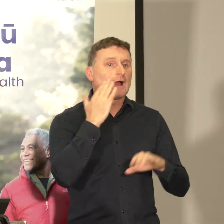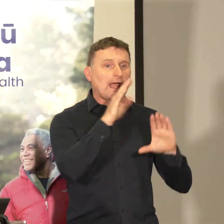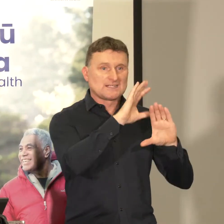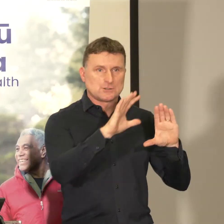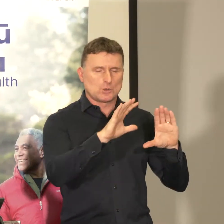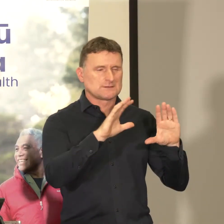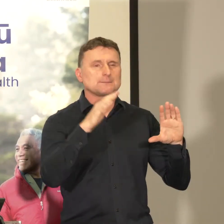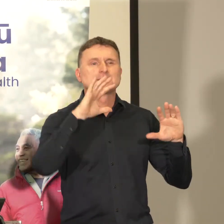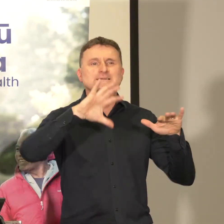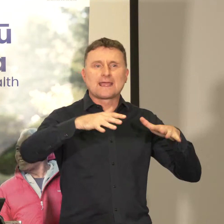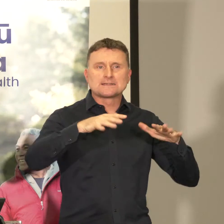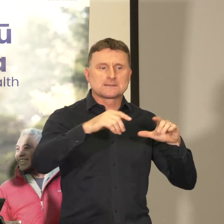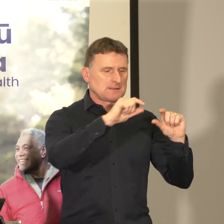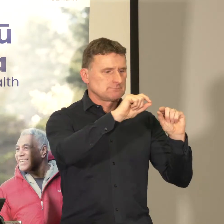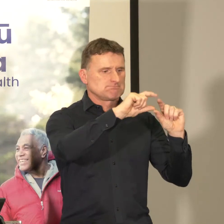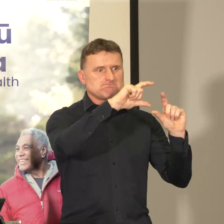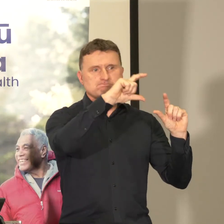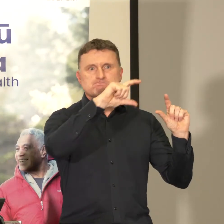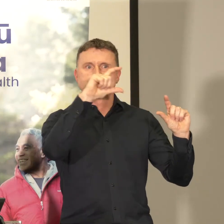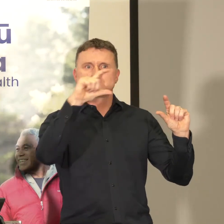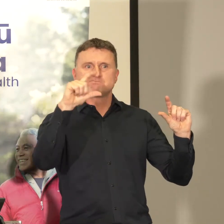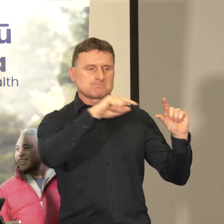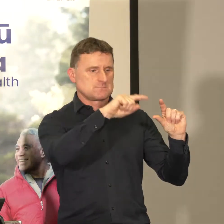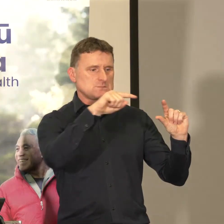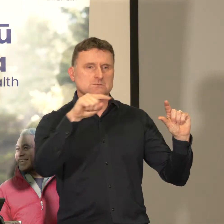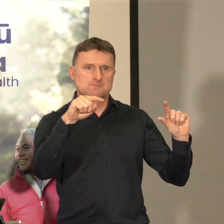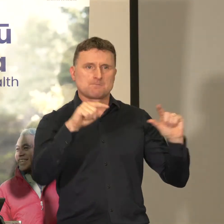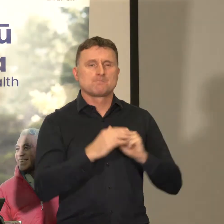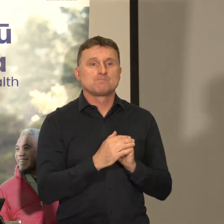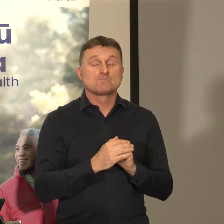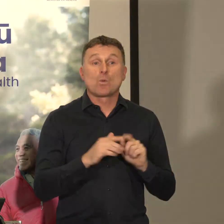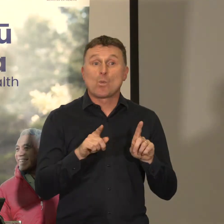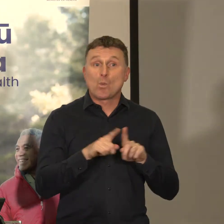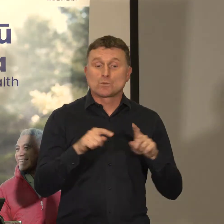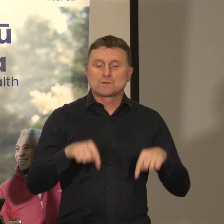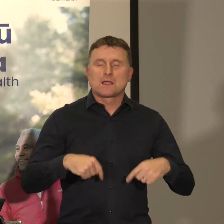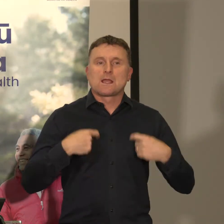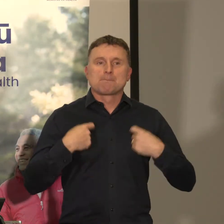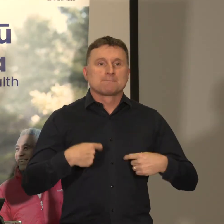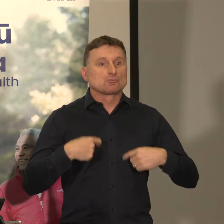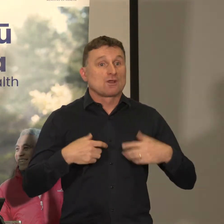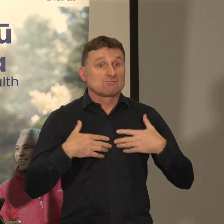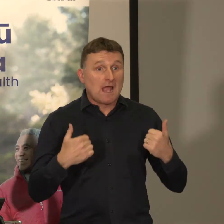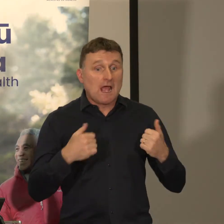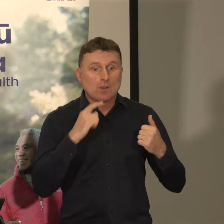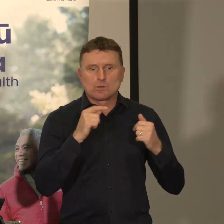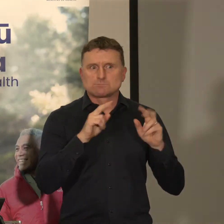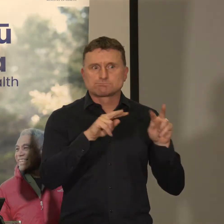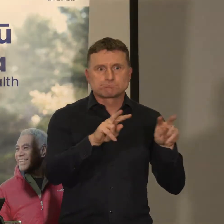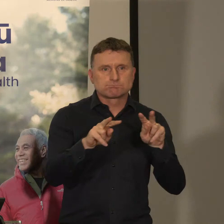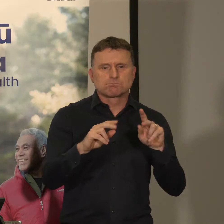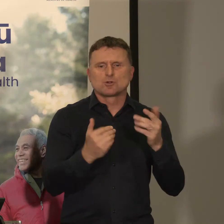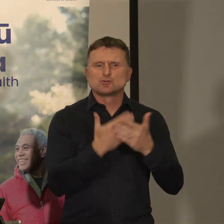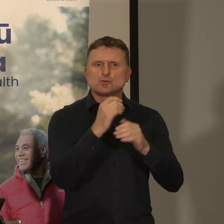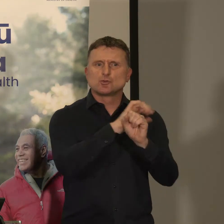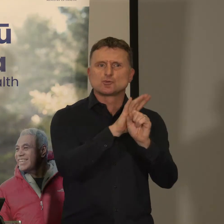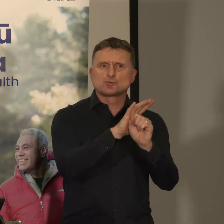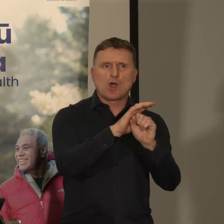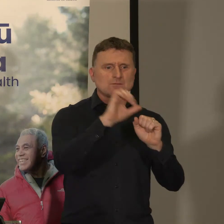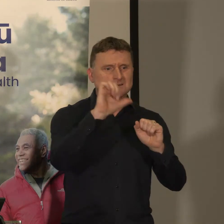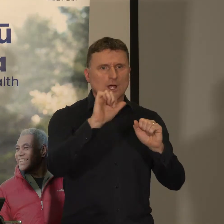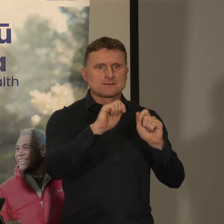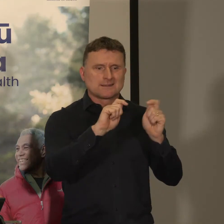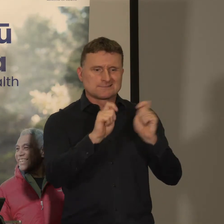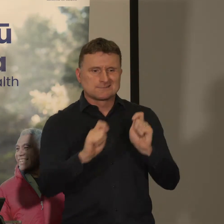around these estimates are